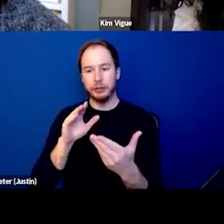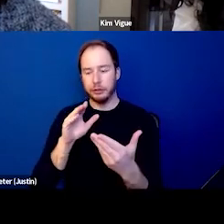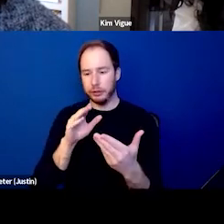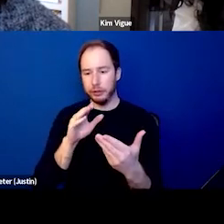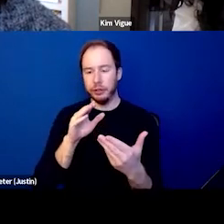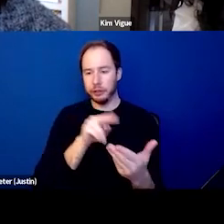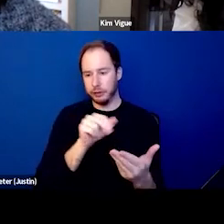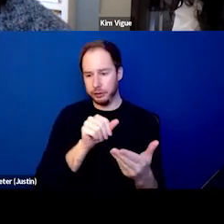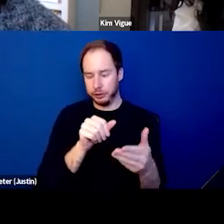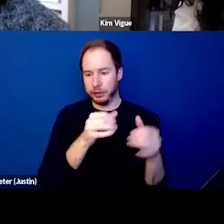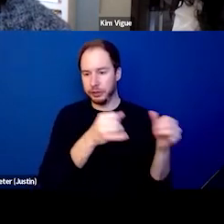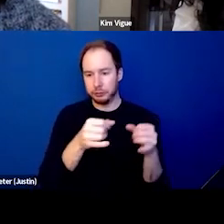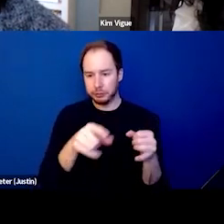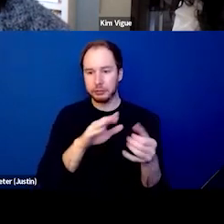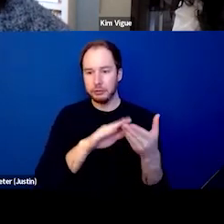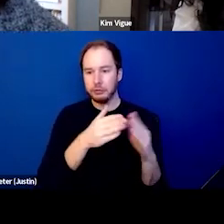at the community agency at which you work,